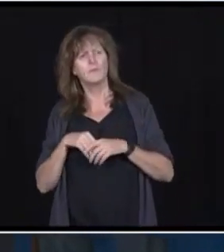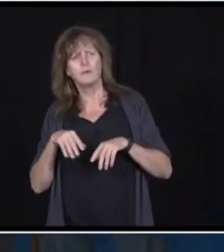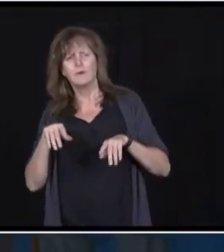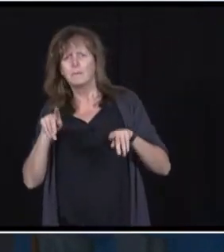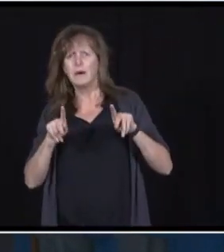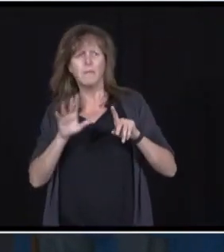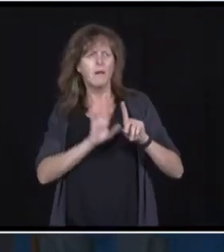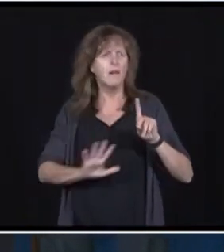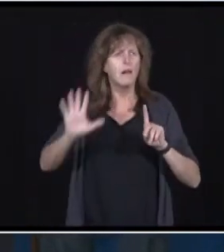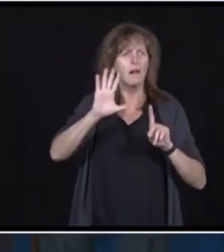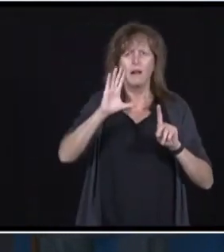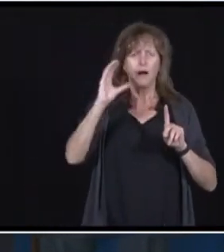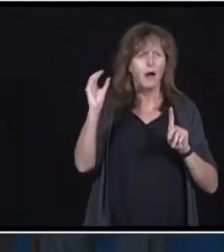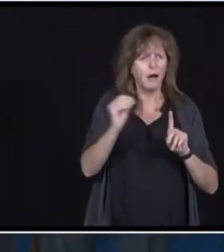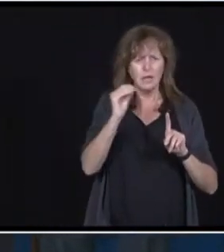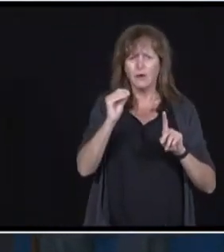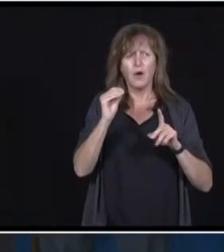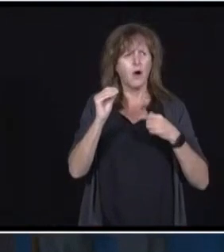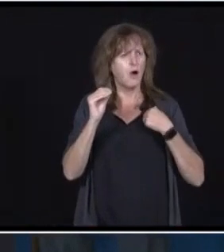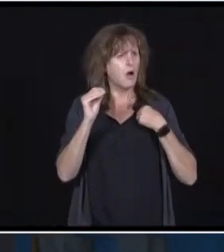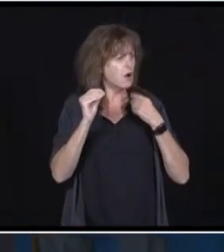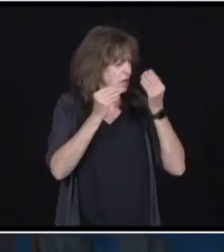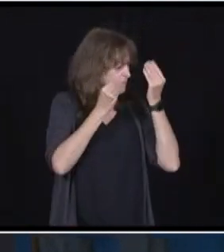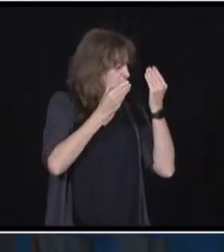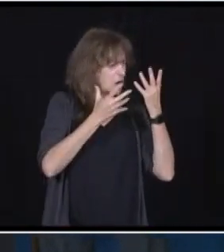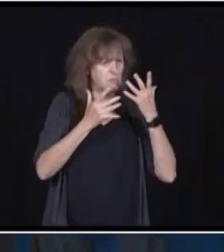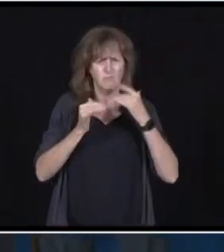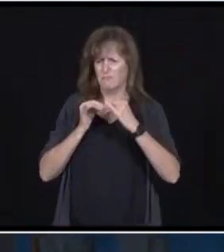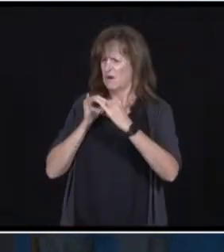day. And they always know what I know.